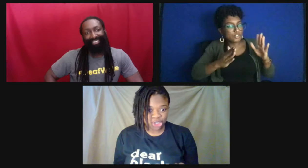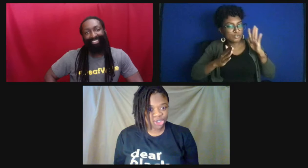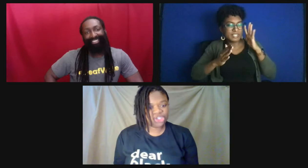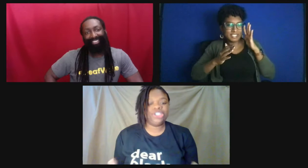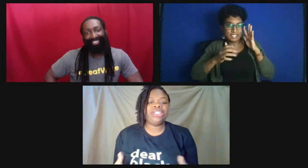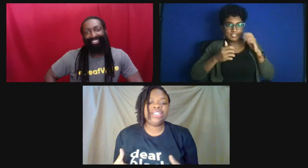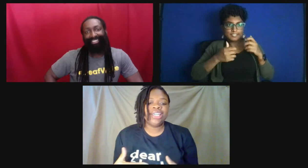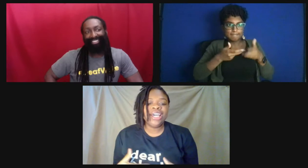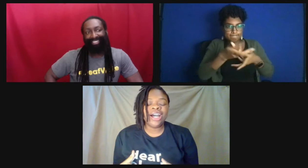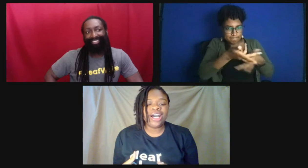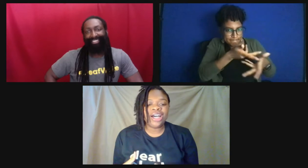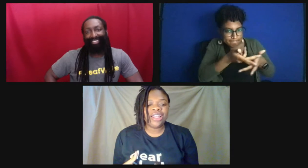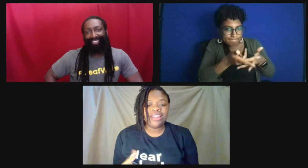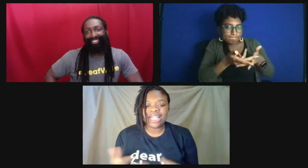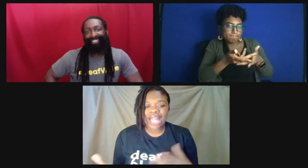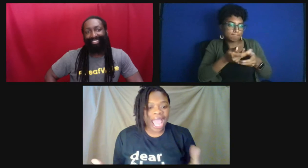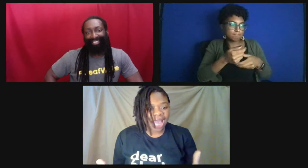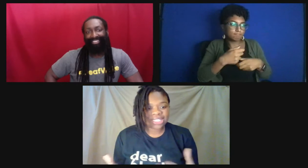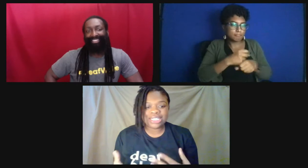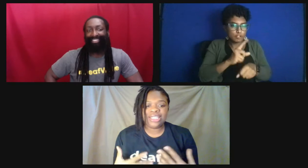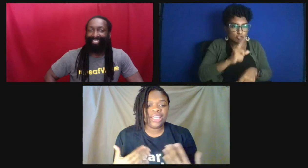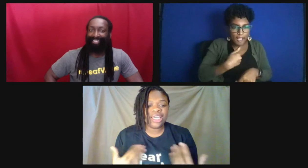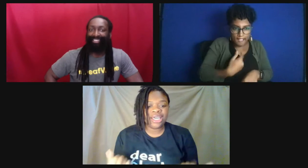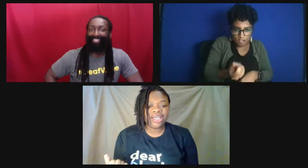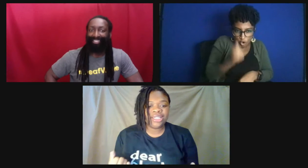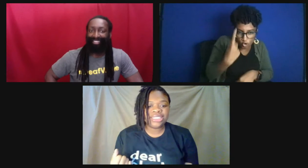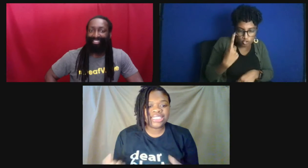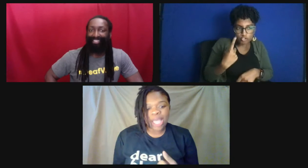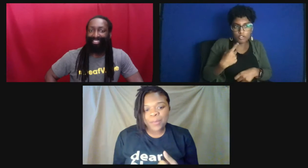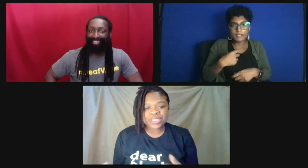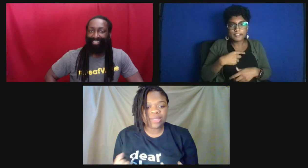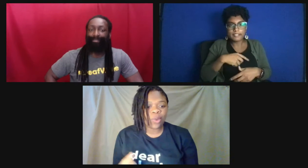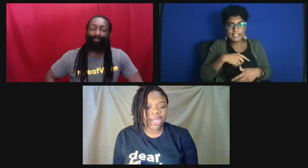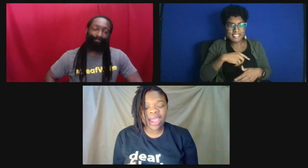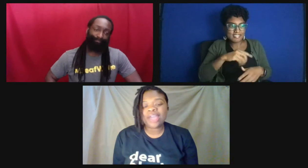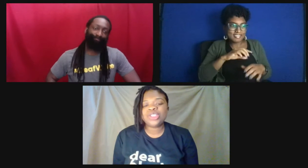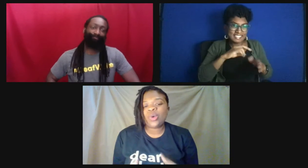that I understood the class and the steps and whatnot